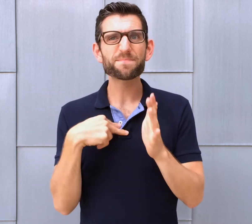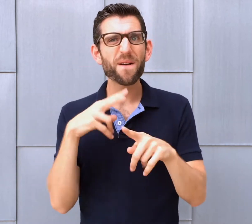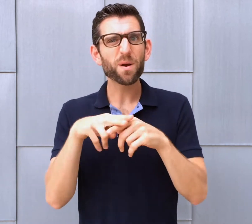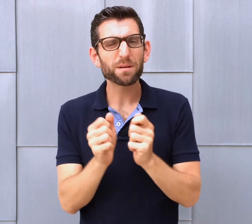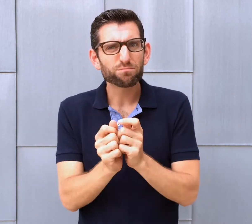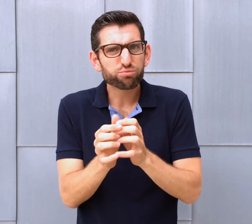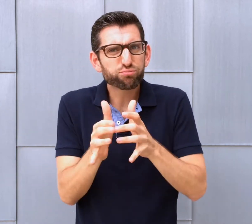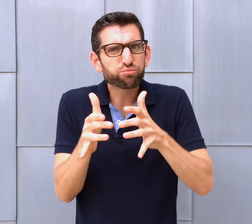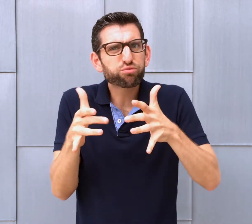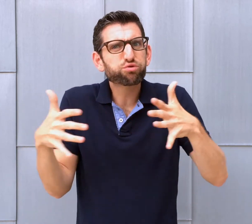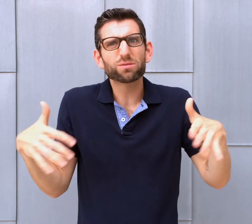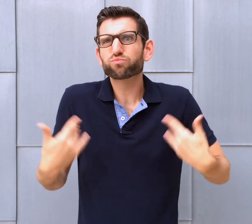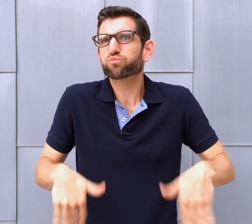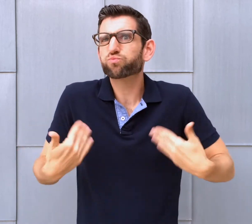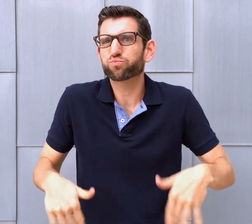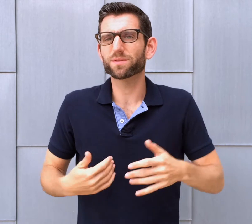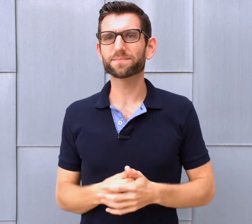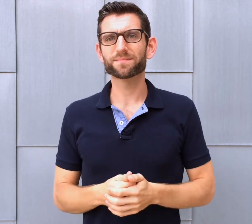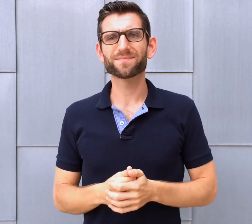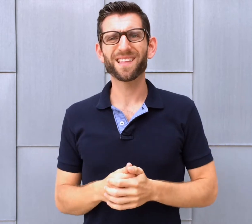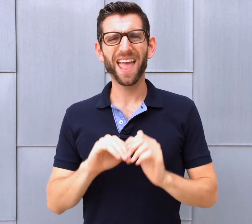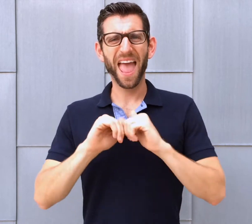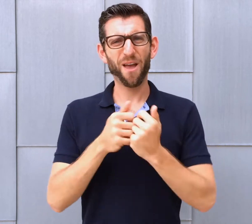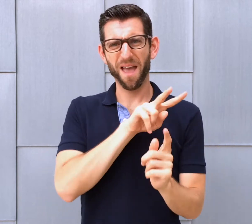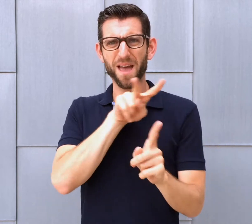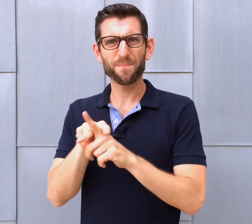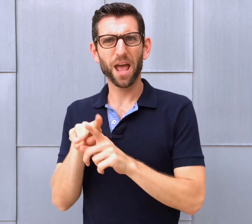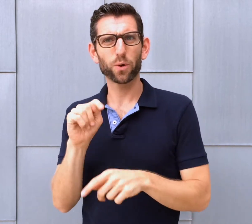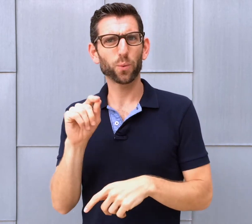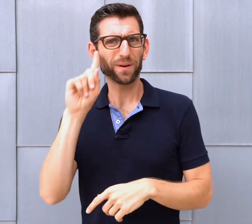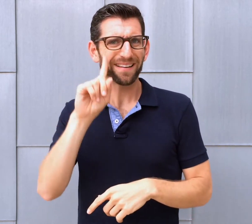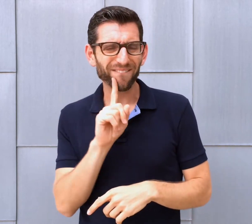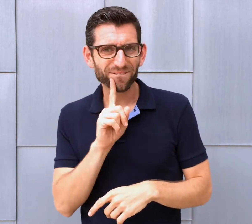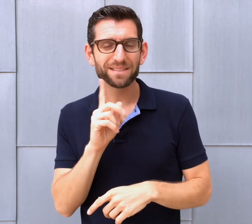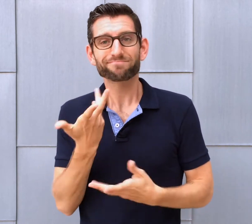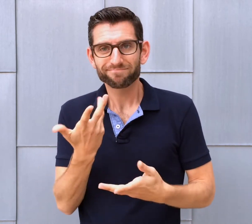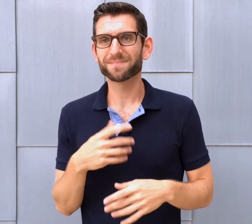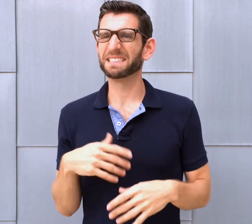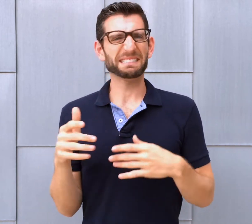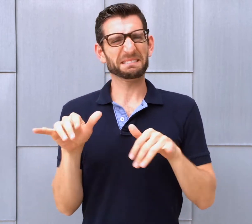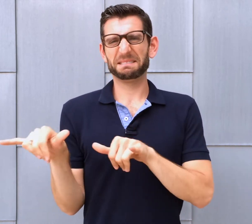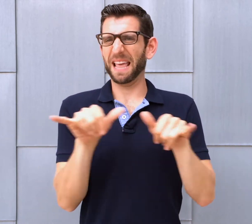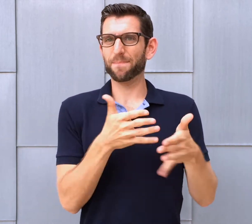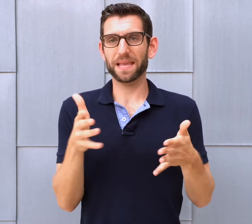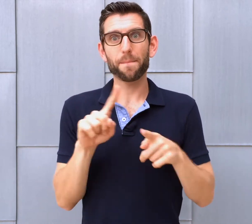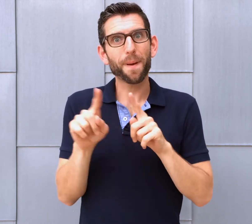it means the baby's vocabulary is growing a lot! But how does that work if the baby is deaf? It's really the same thing but